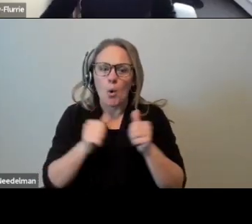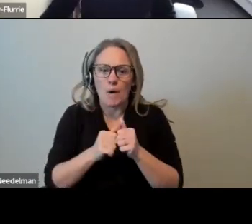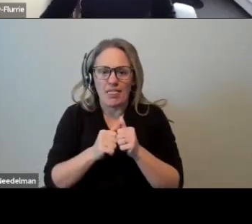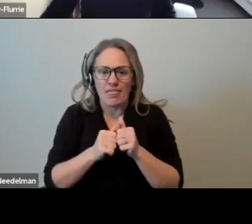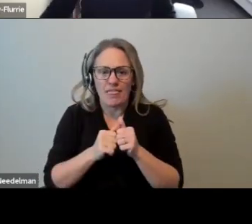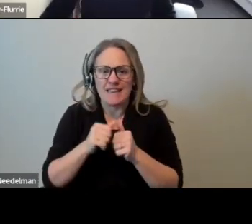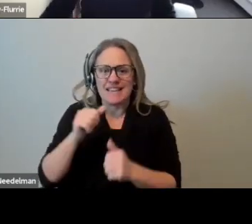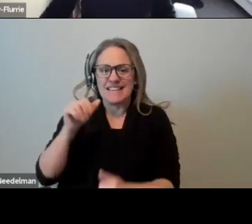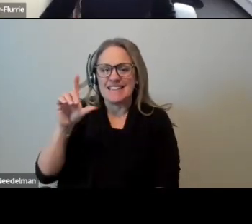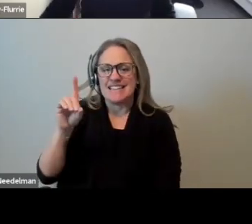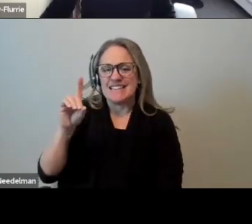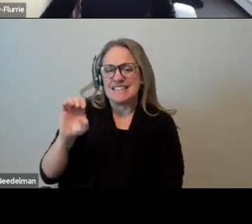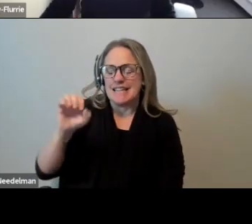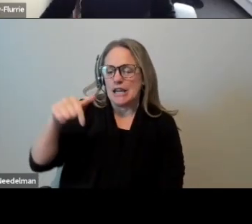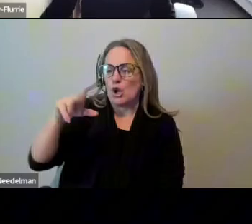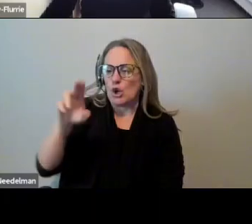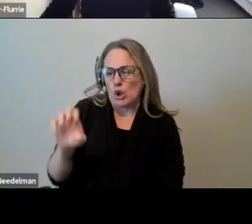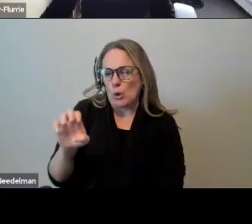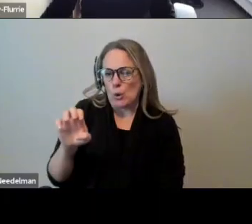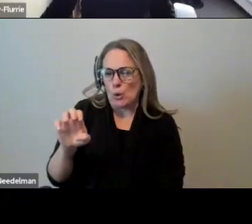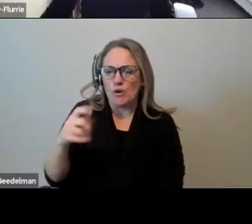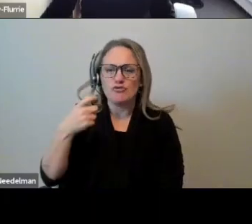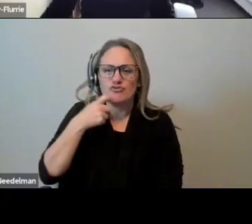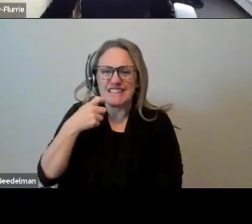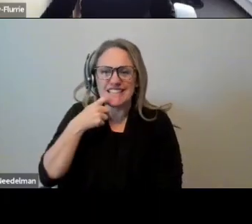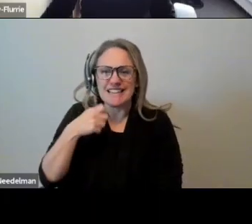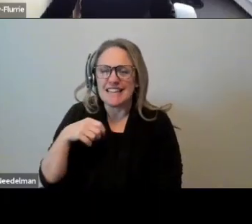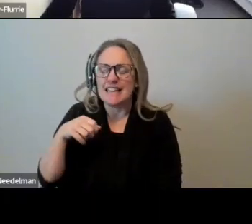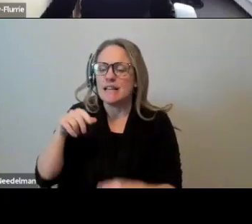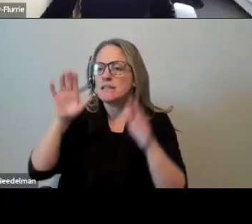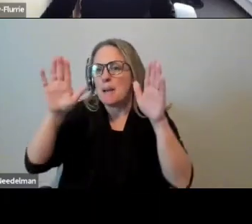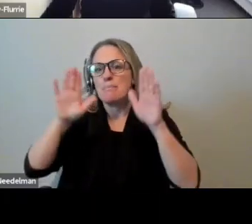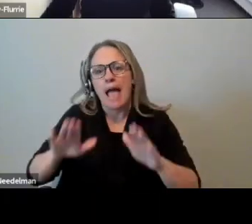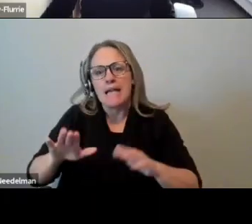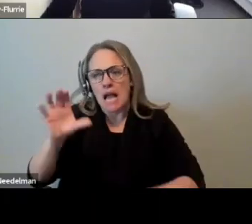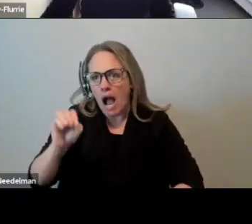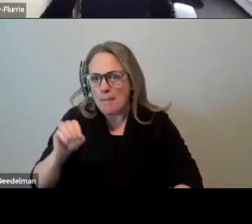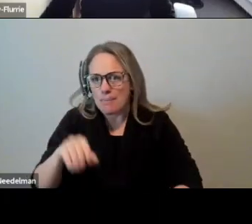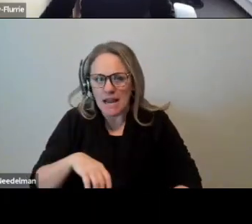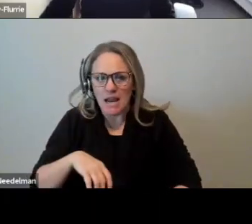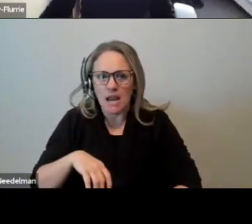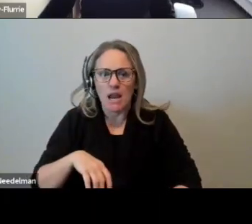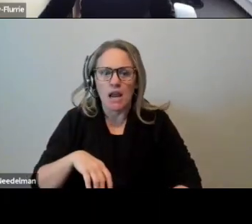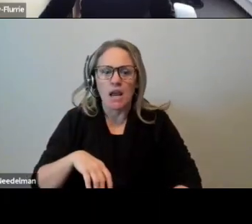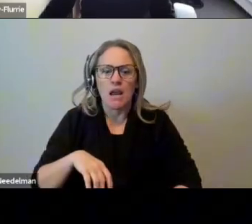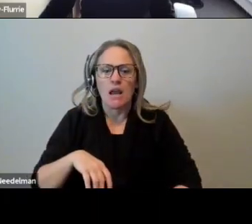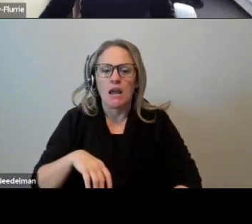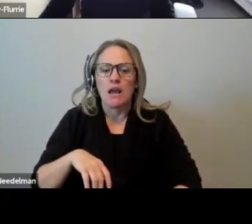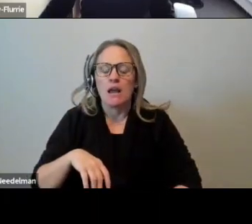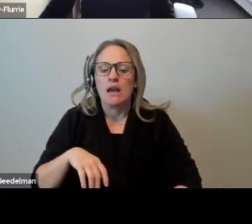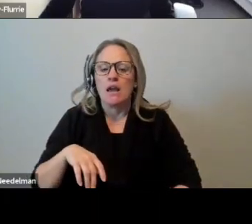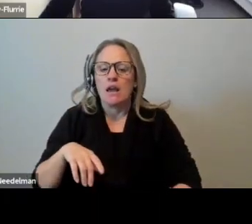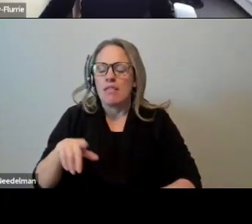Deque is an amazing company if you haven't heard of them. Preety Kumar is the CEO. They do amazing work